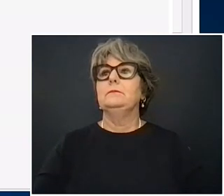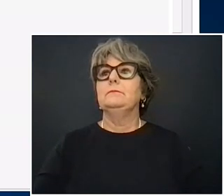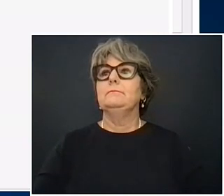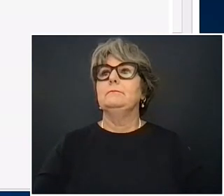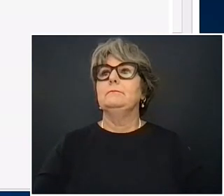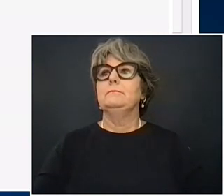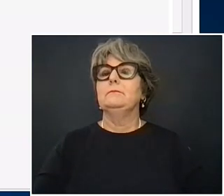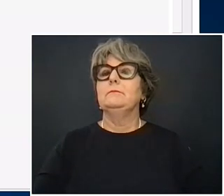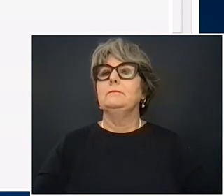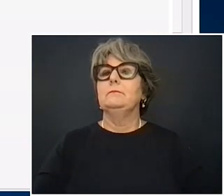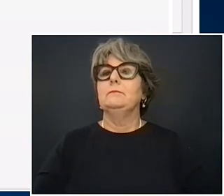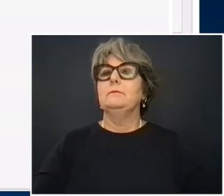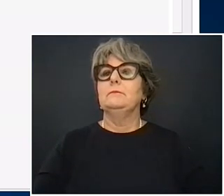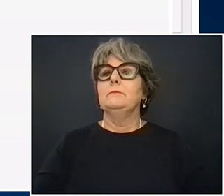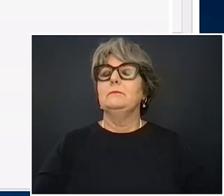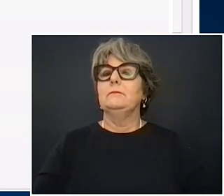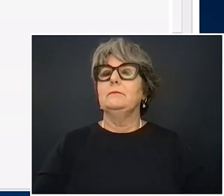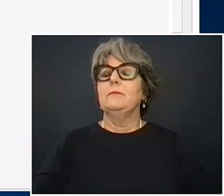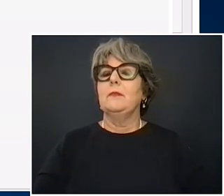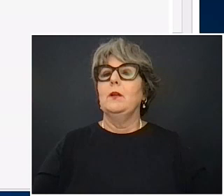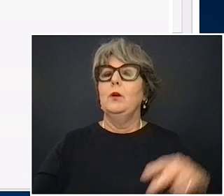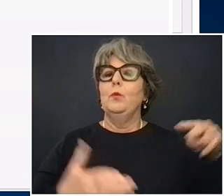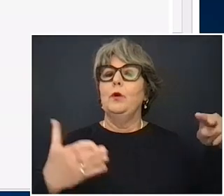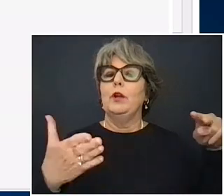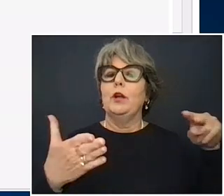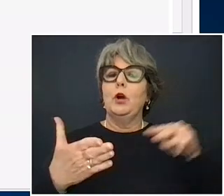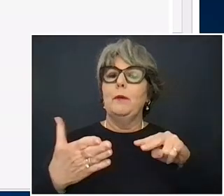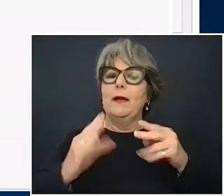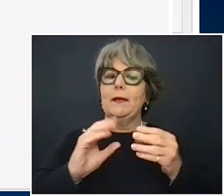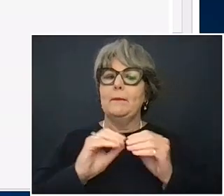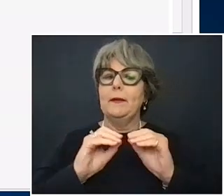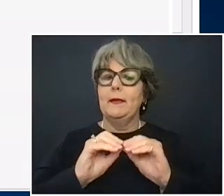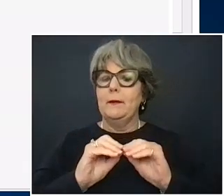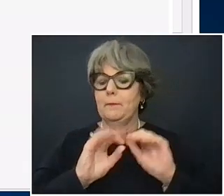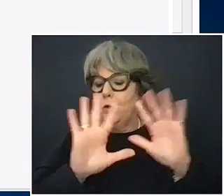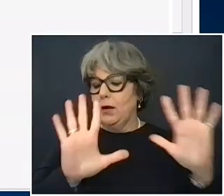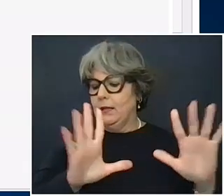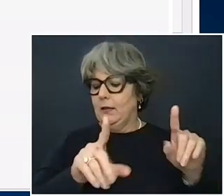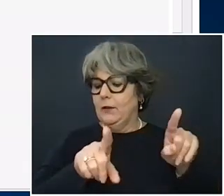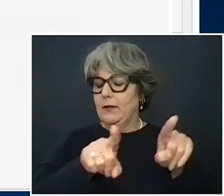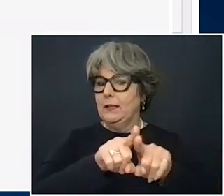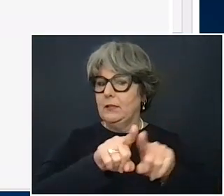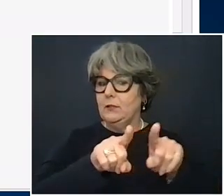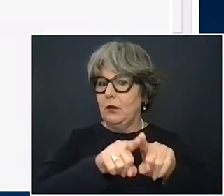take a look where we can make that clear that it's also the substance. It's what I was looking for.